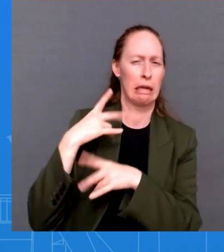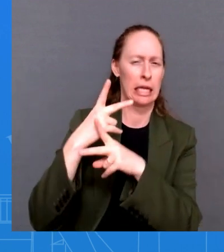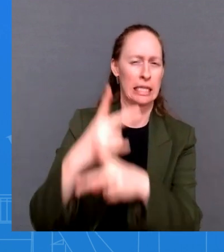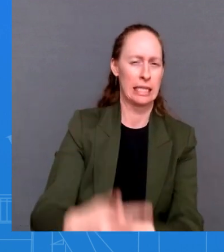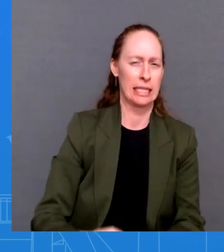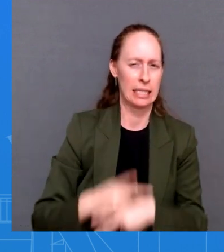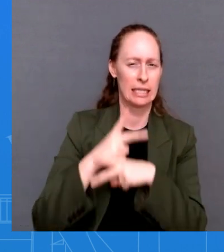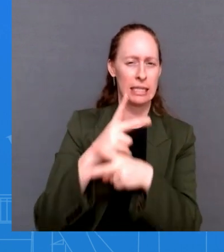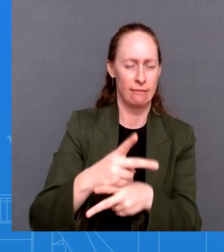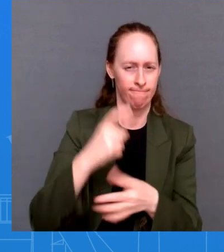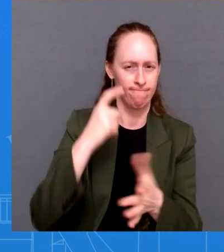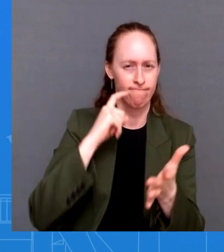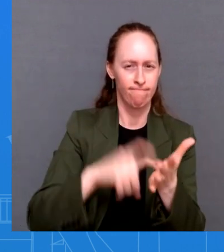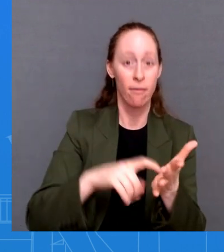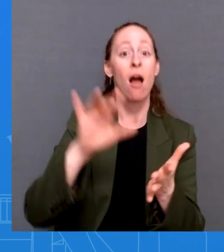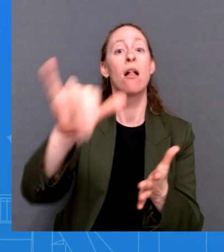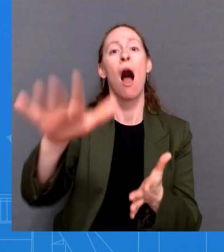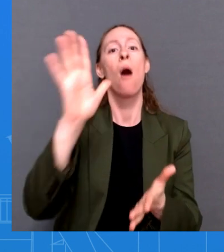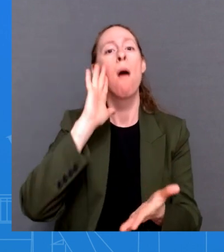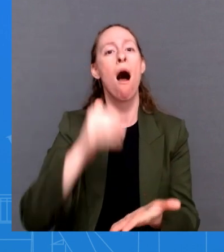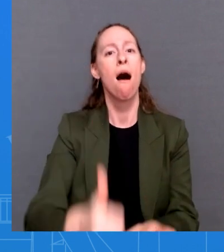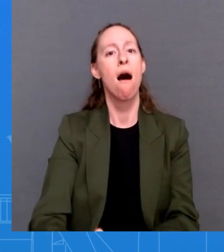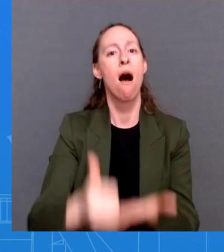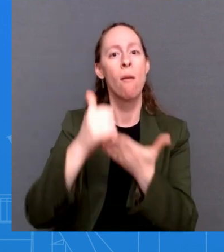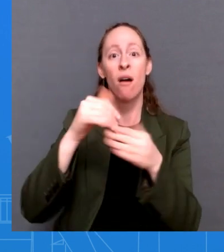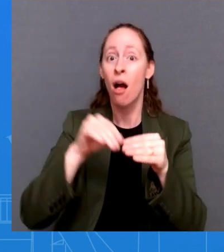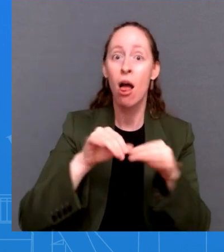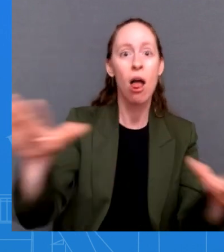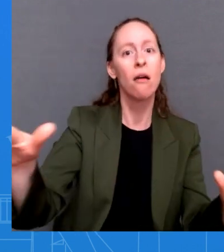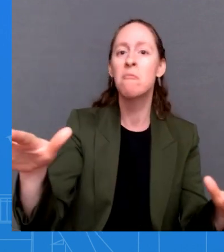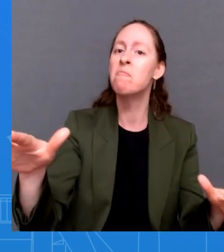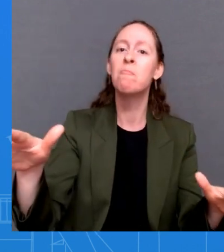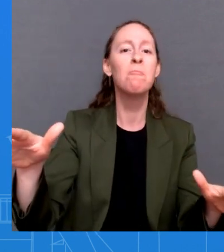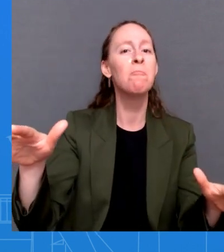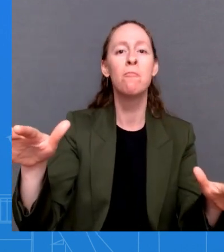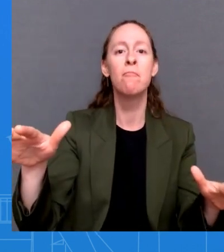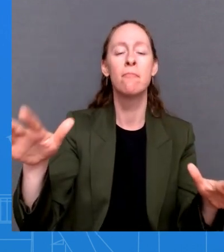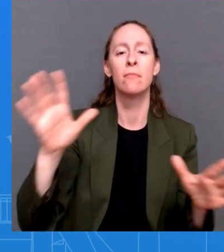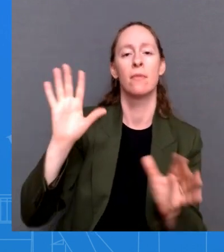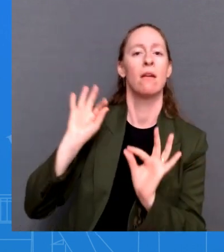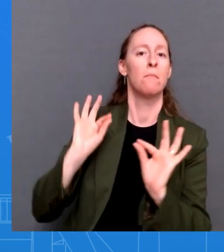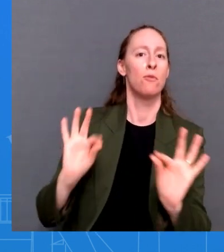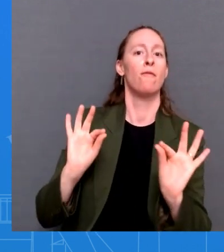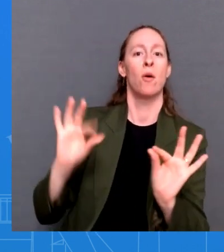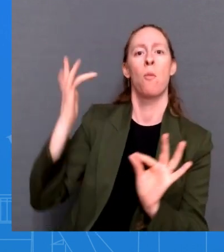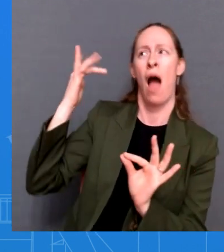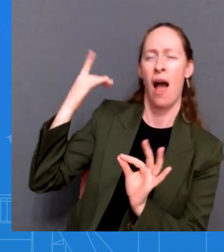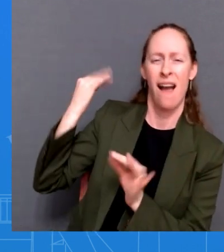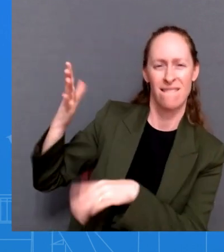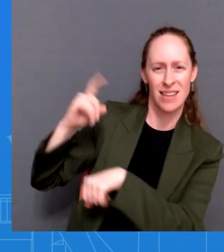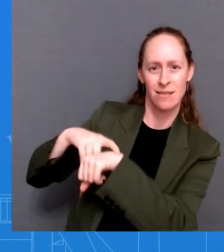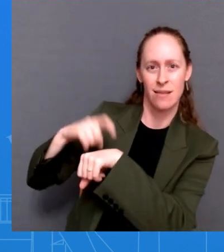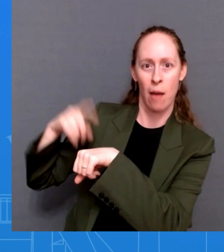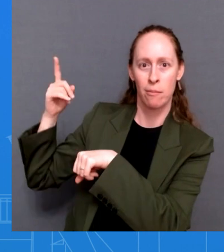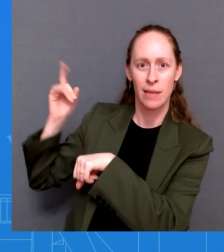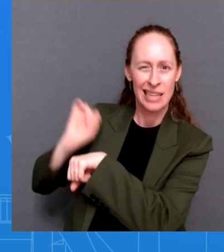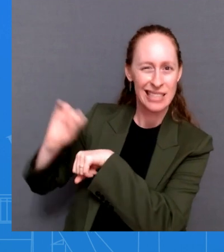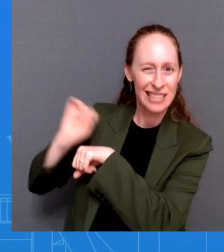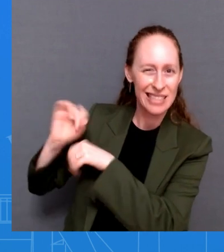to reach people who could benefit most. What this means is that the LGBTQ eye plus people